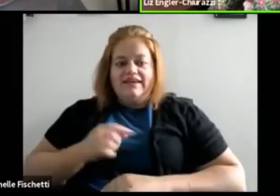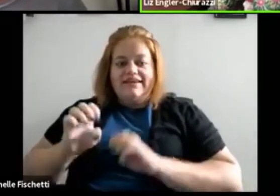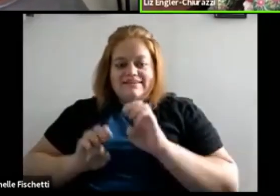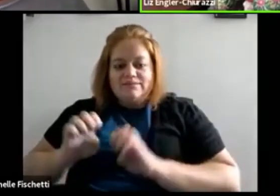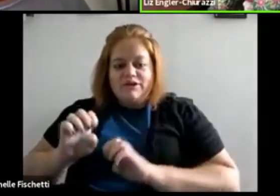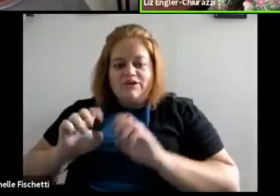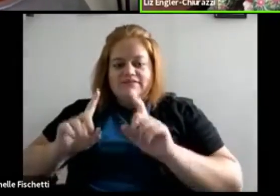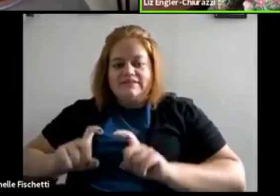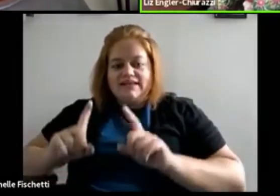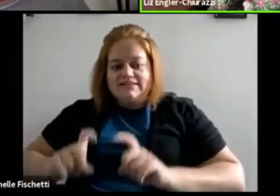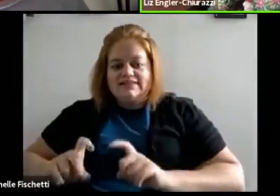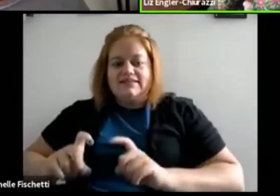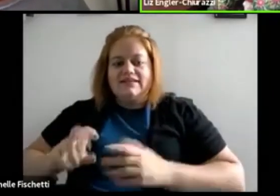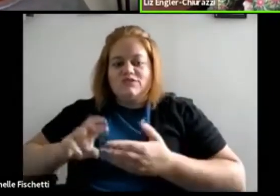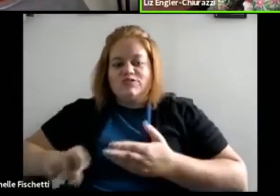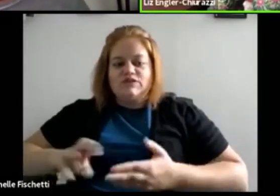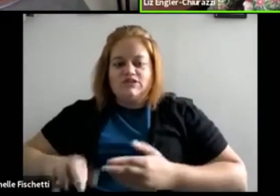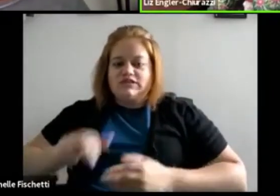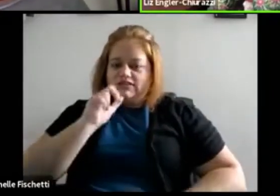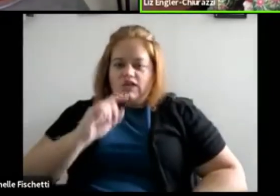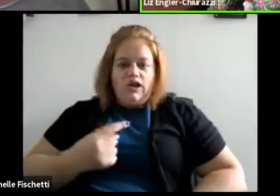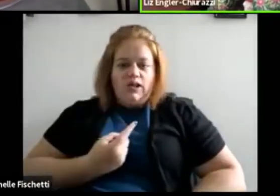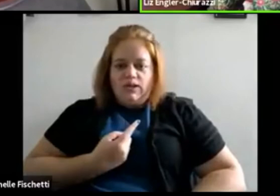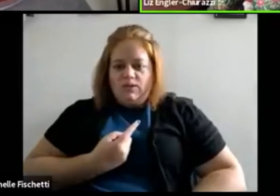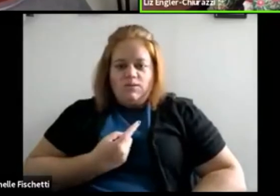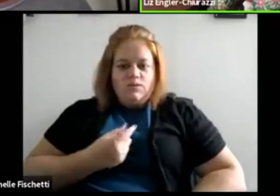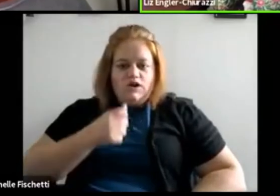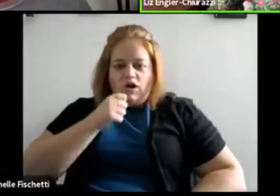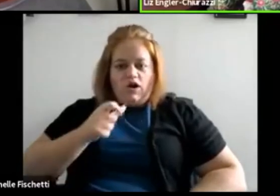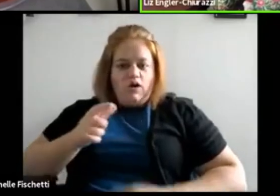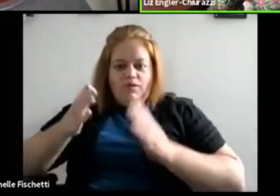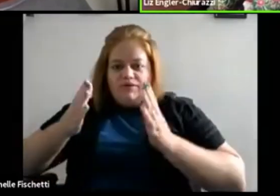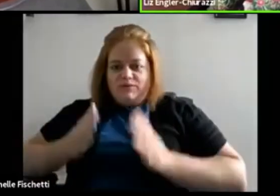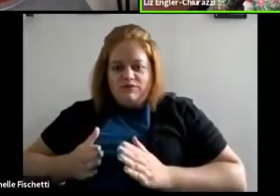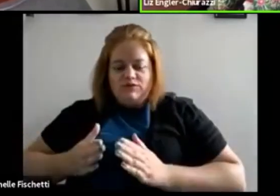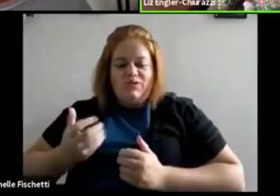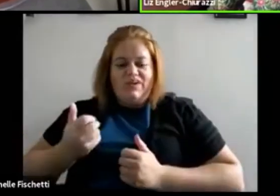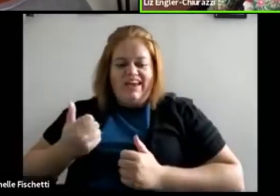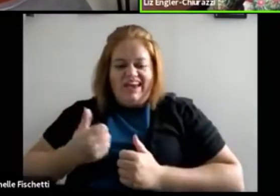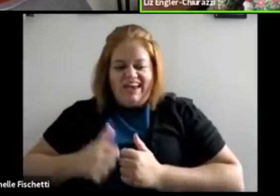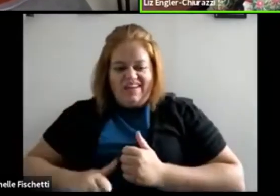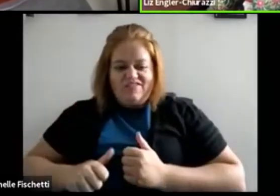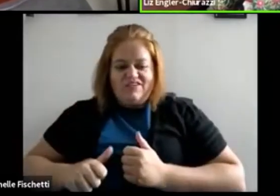have to carry the burden of and so at every step, find somebody who's